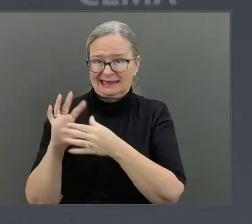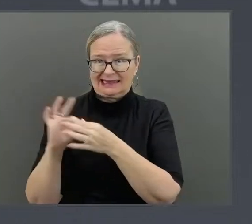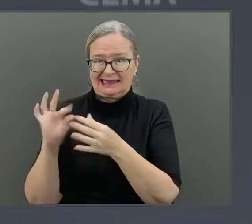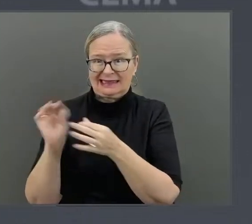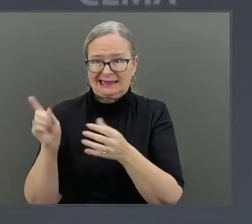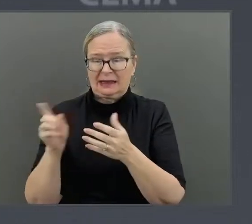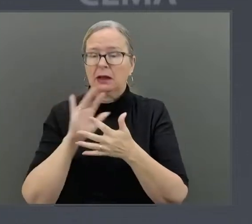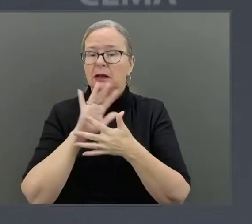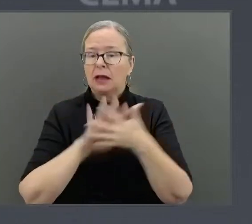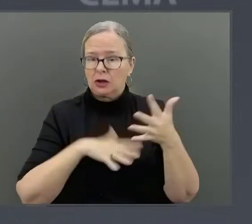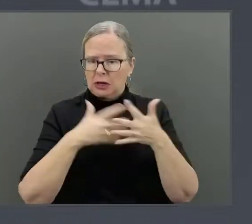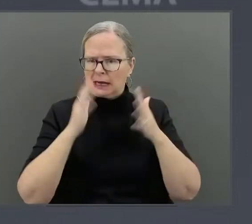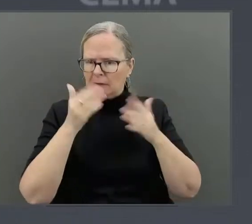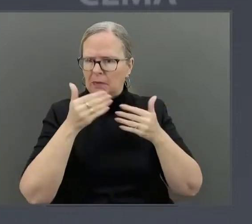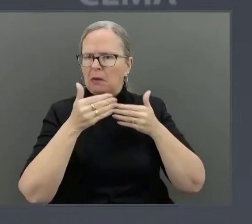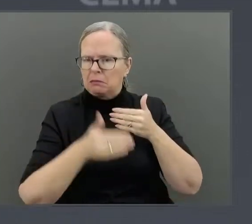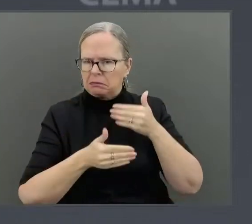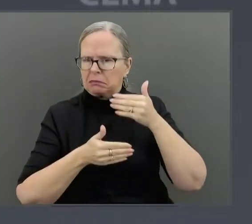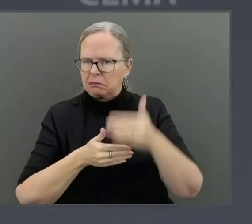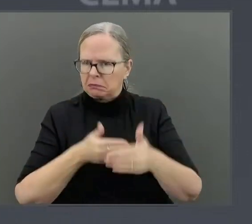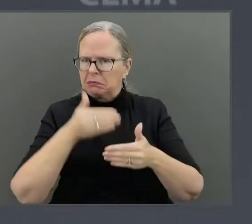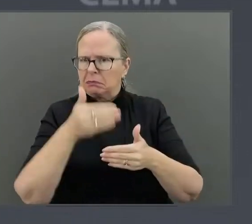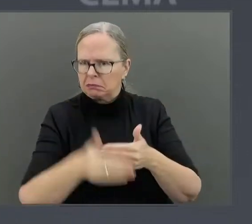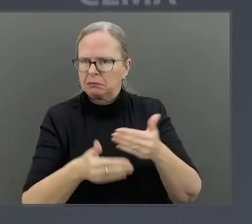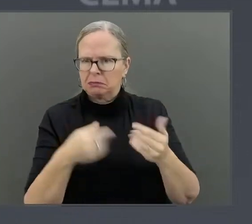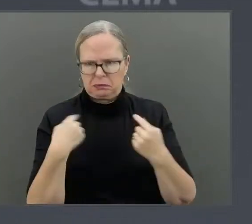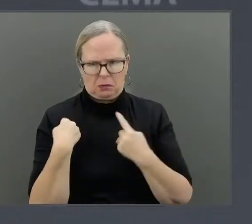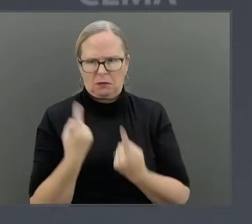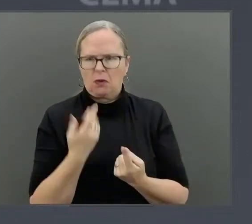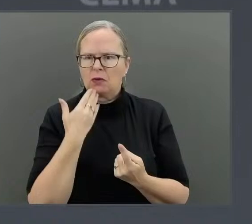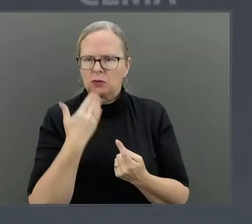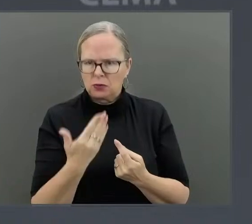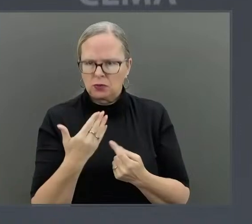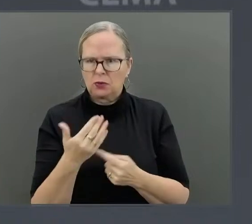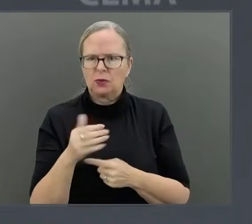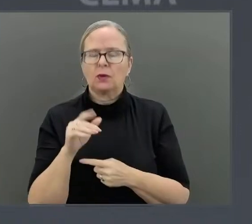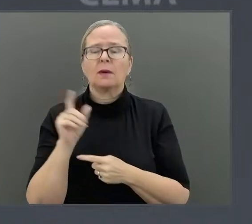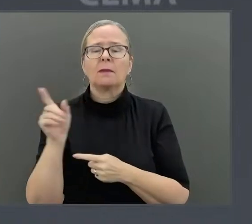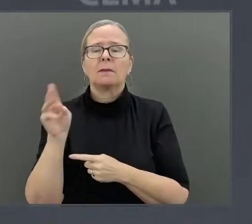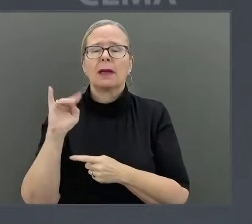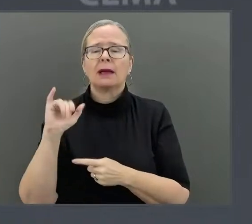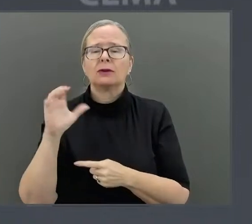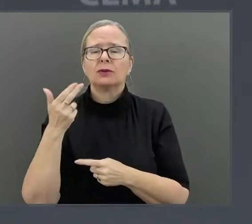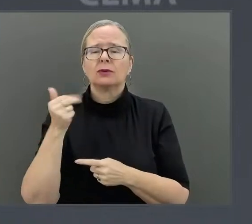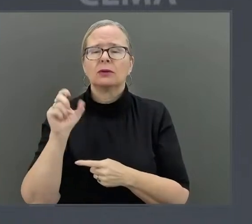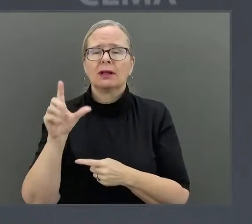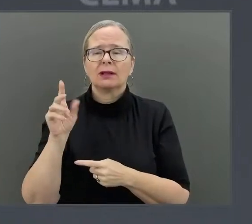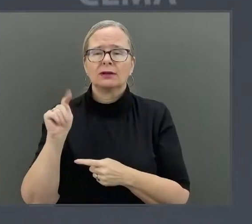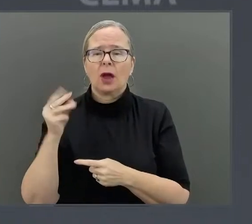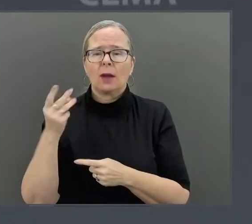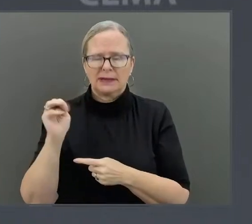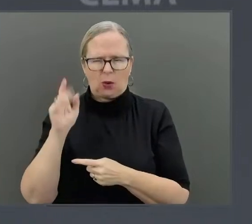on that we are so pleased to see calgarians ring around our call to reduce water use as